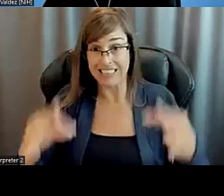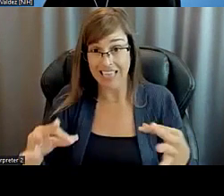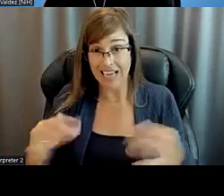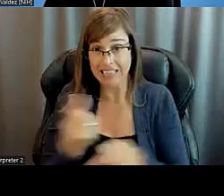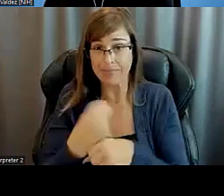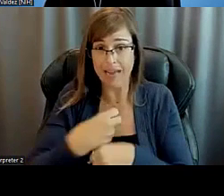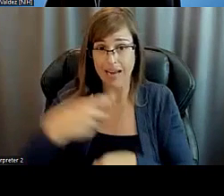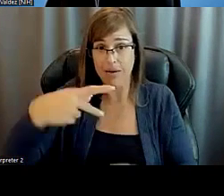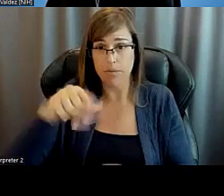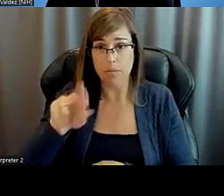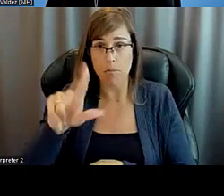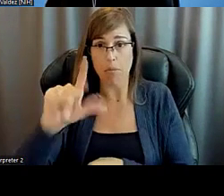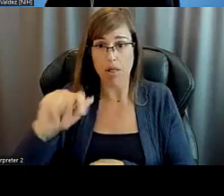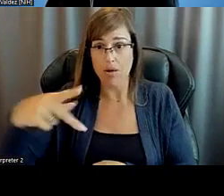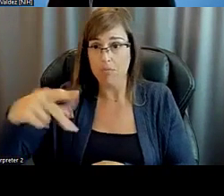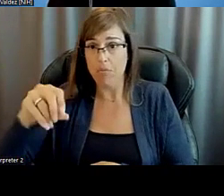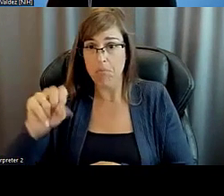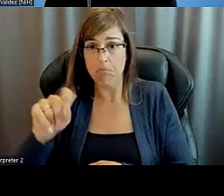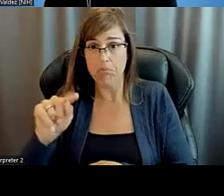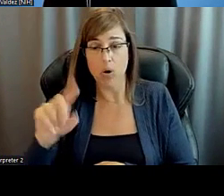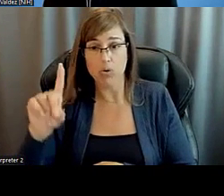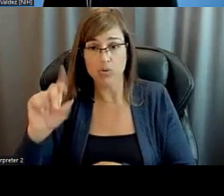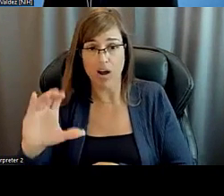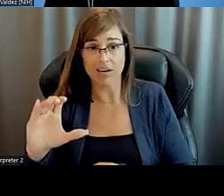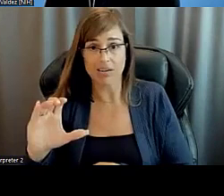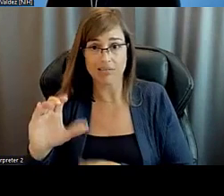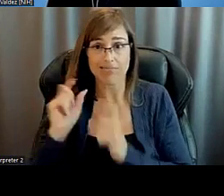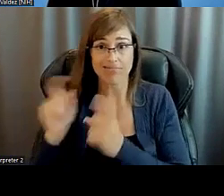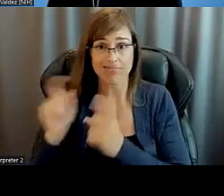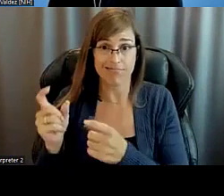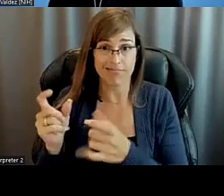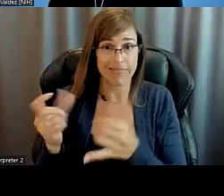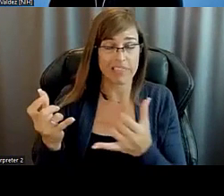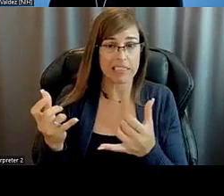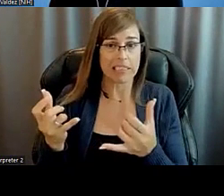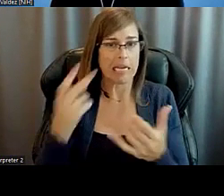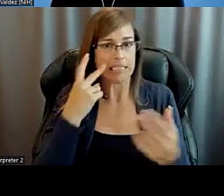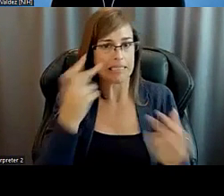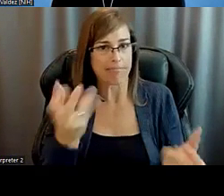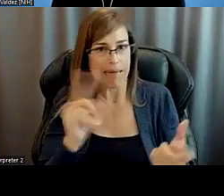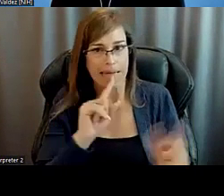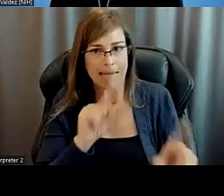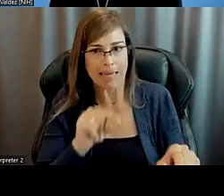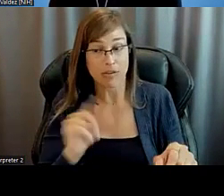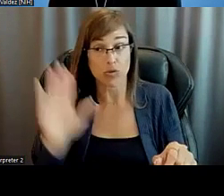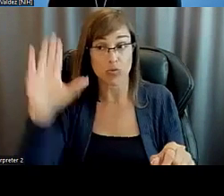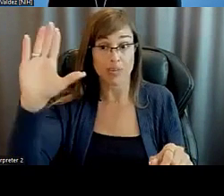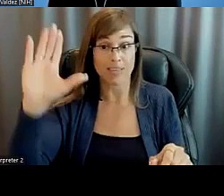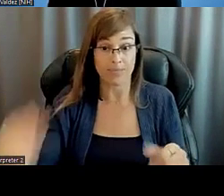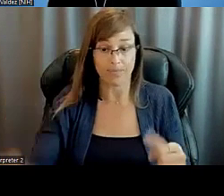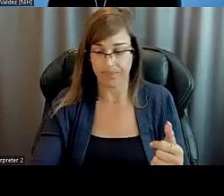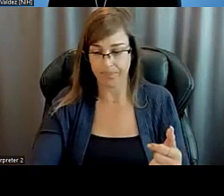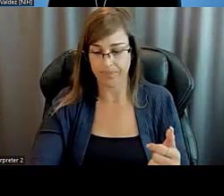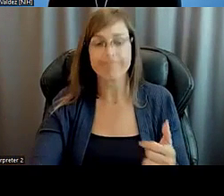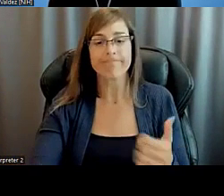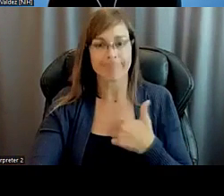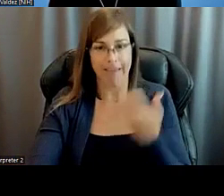and just let it be and happen? Okay. I see a lot of answers. Any raised hands? Elyse Sullivan: Yep. We got a few raised hands.